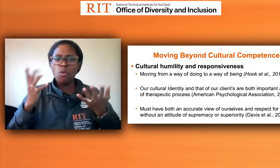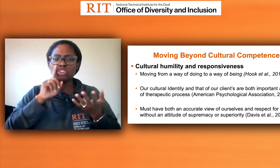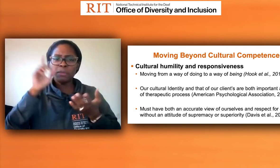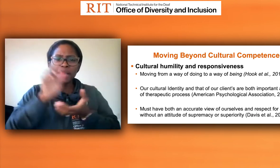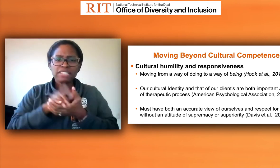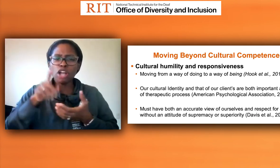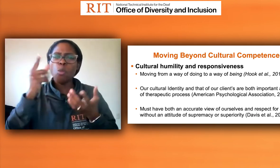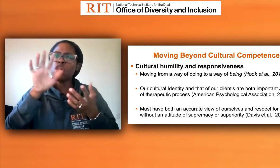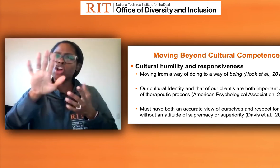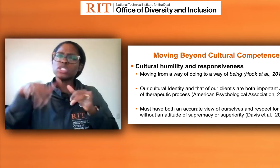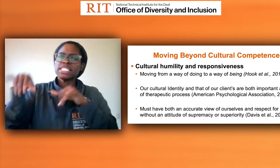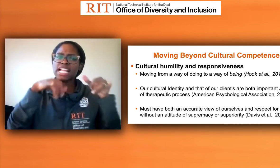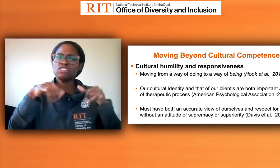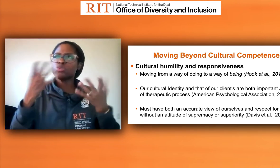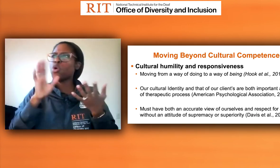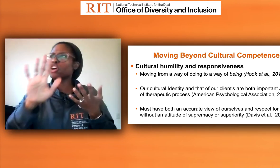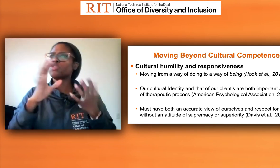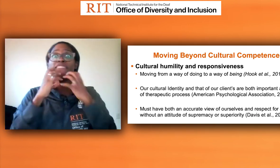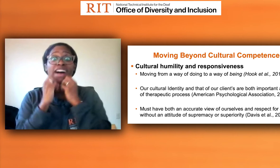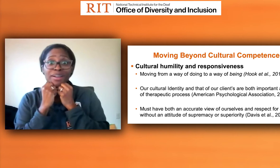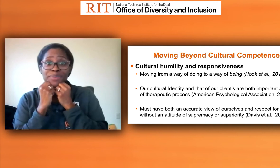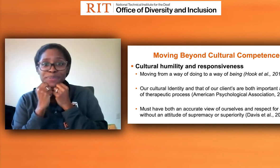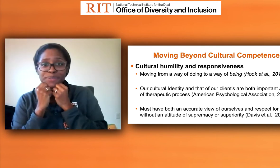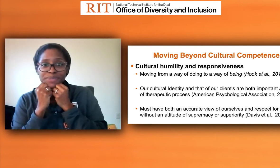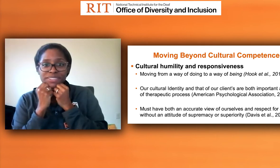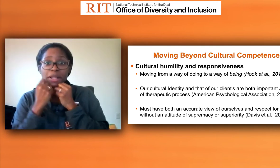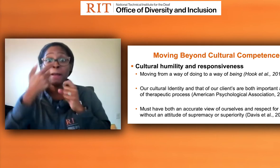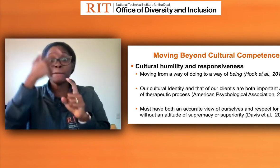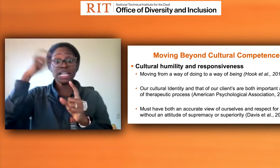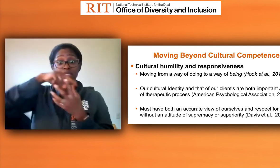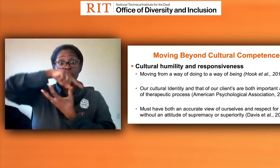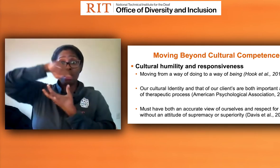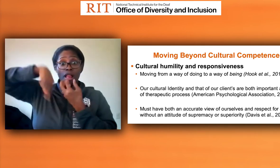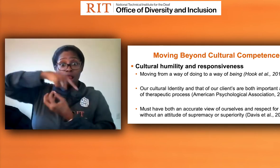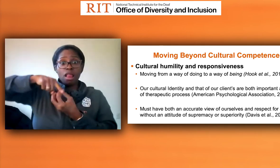Assess who you truly are at your core. What are your standards, your values, and your beliefs?